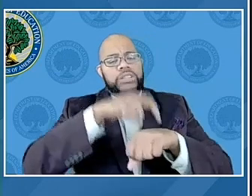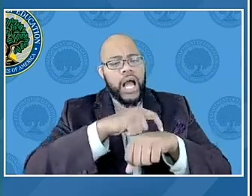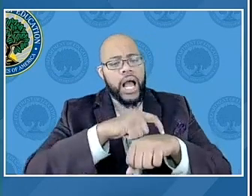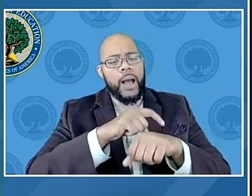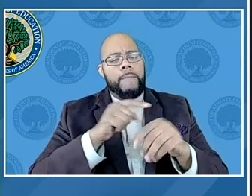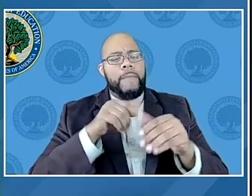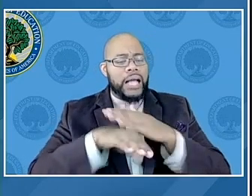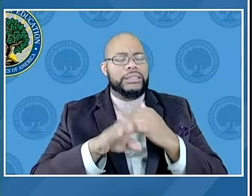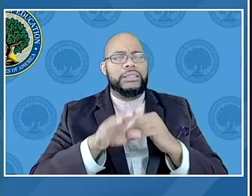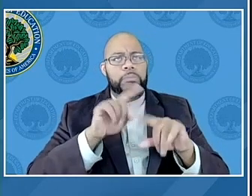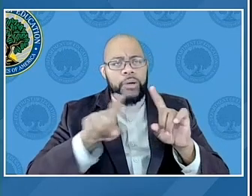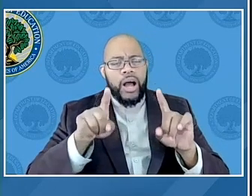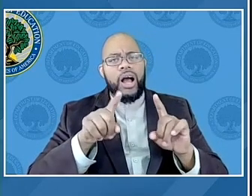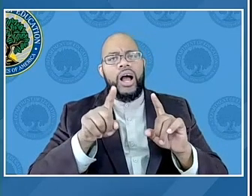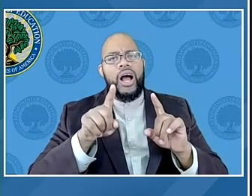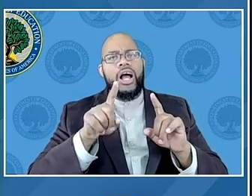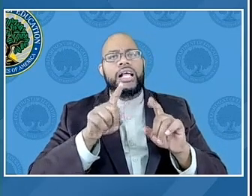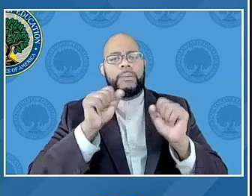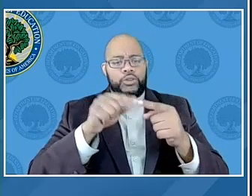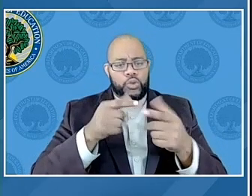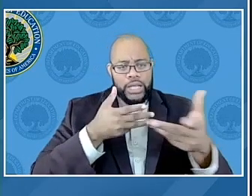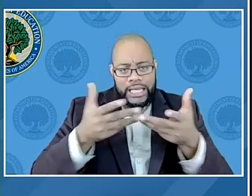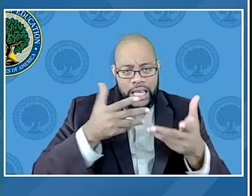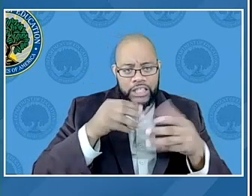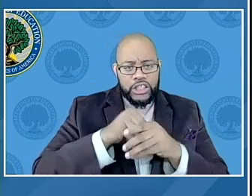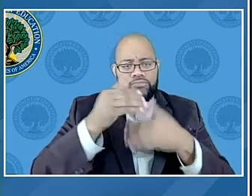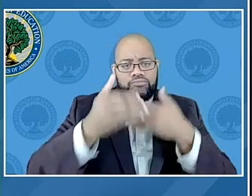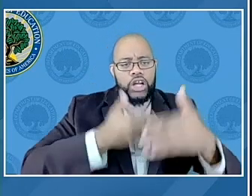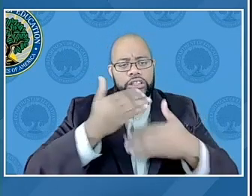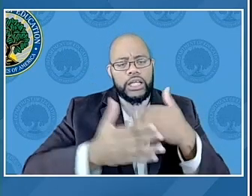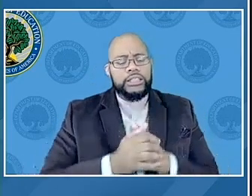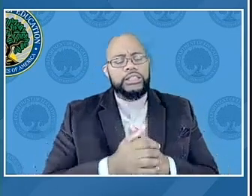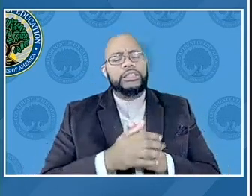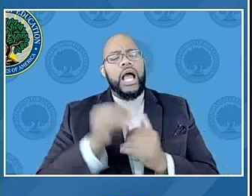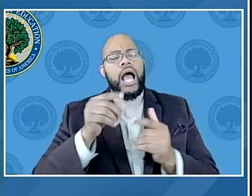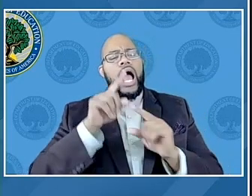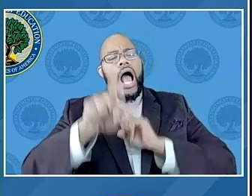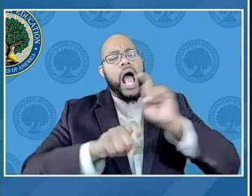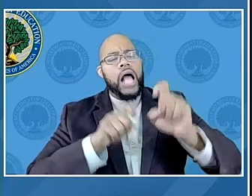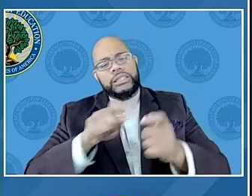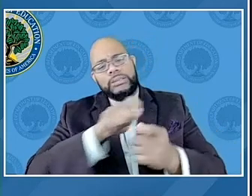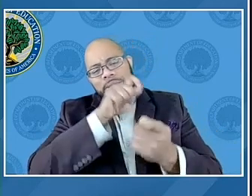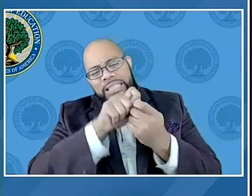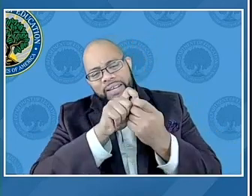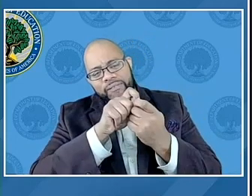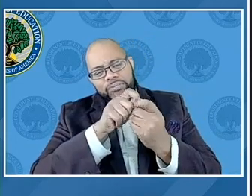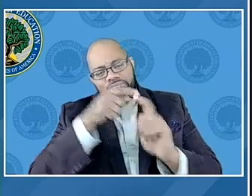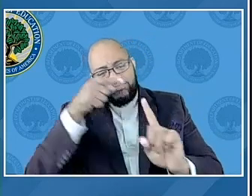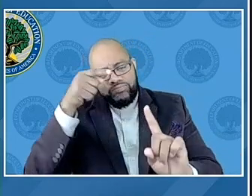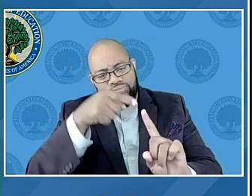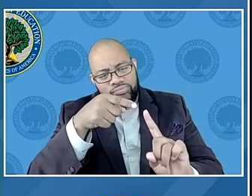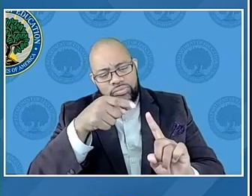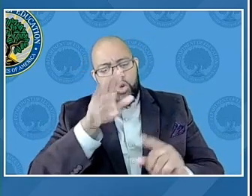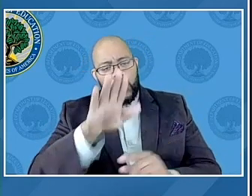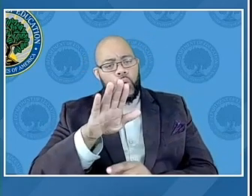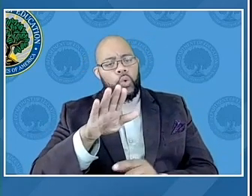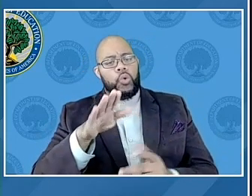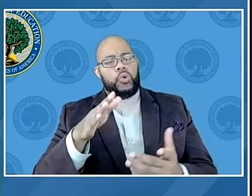the ability to engage in the process and ask specific questions related to your specific- the borrower's specific